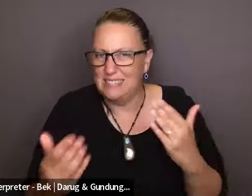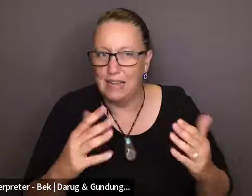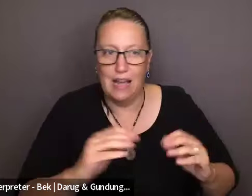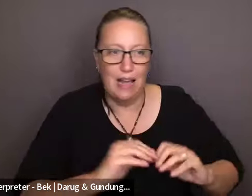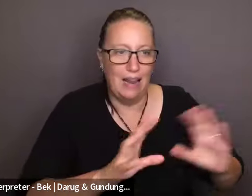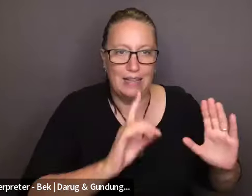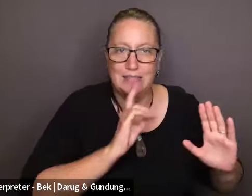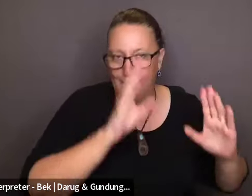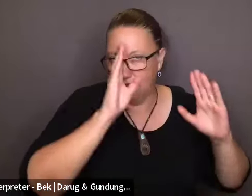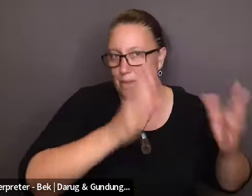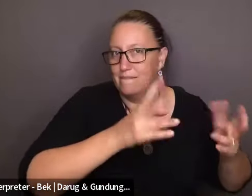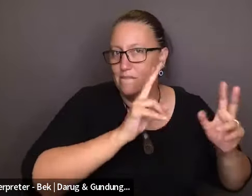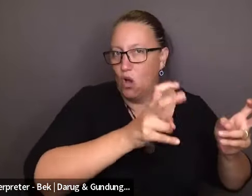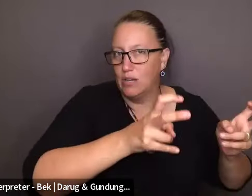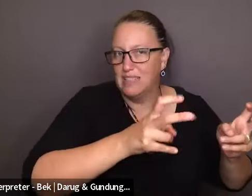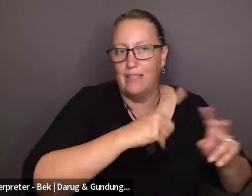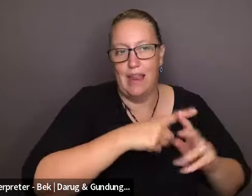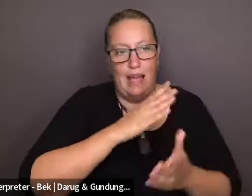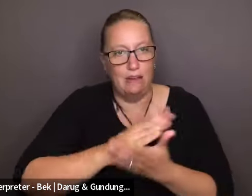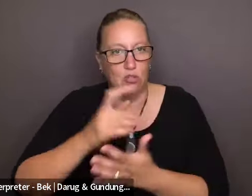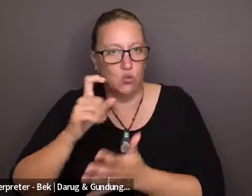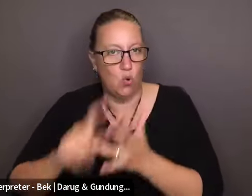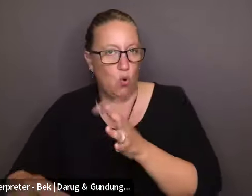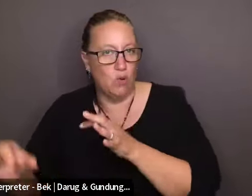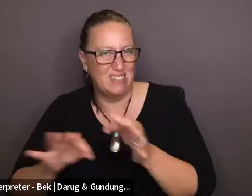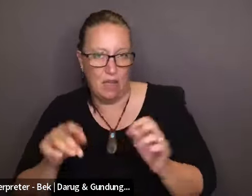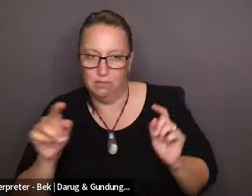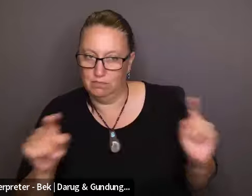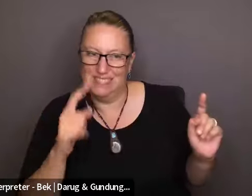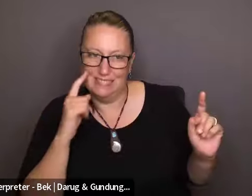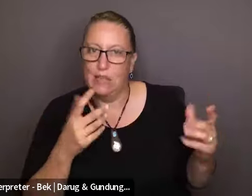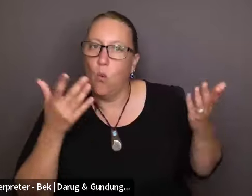weighting, which I think goes to Andreas' comment around how to balance the tension between clearly